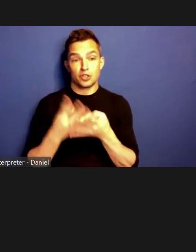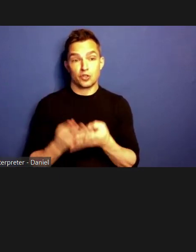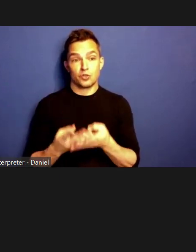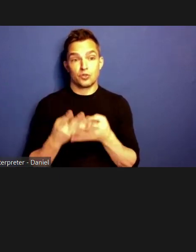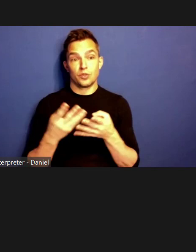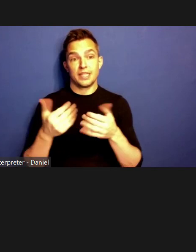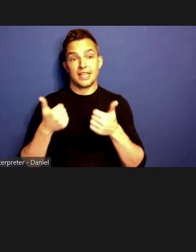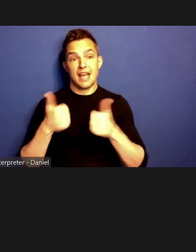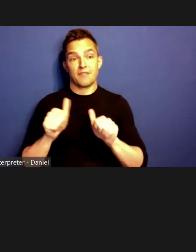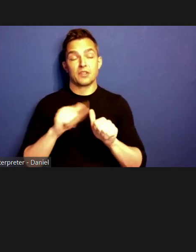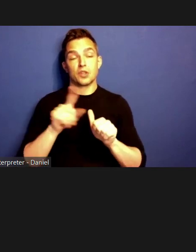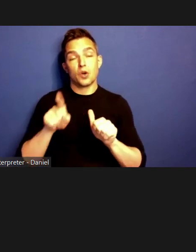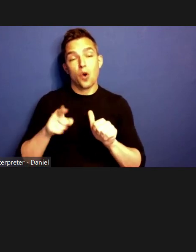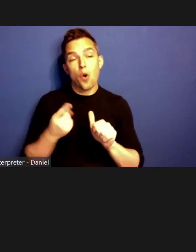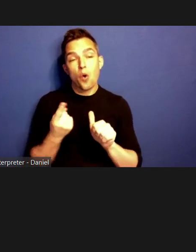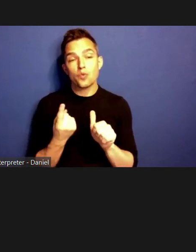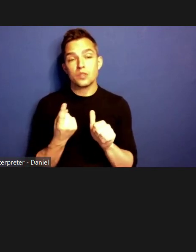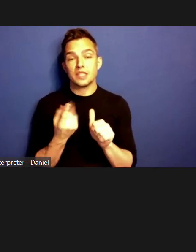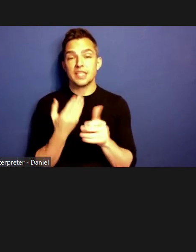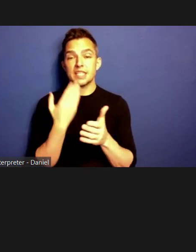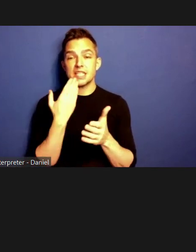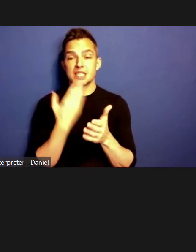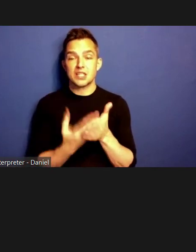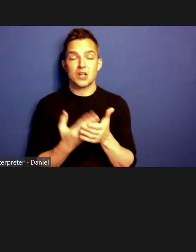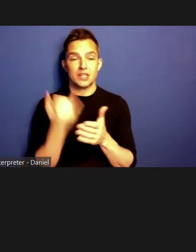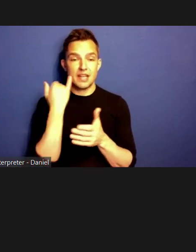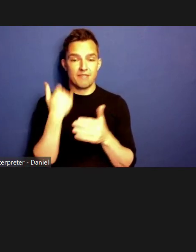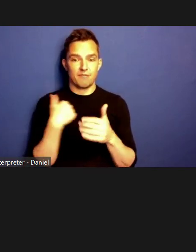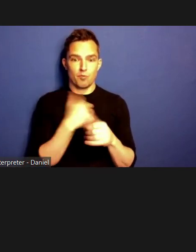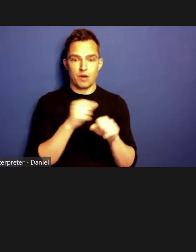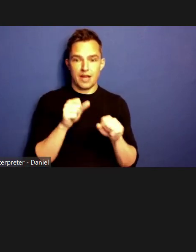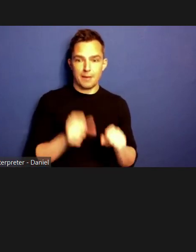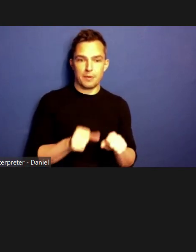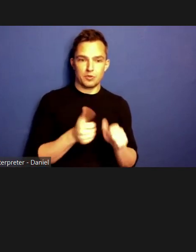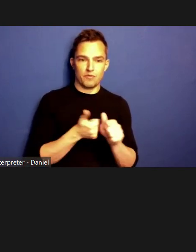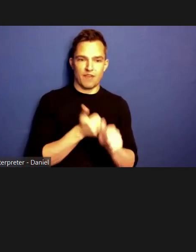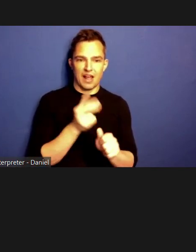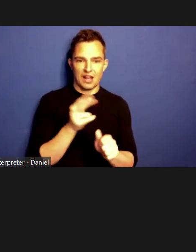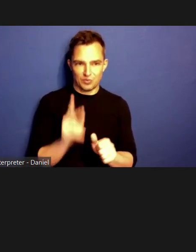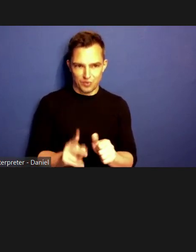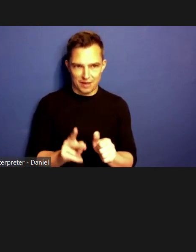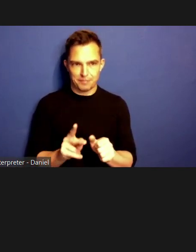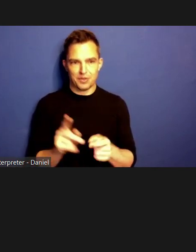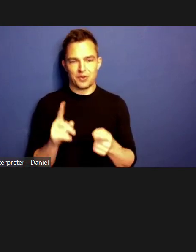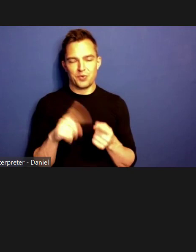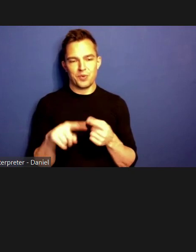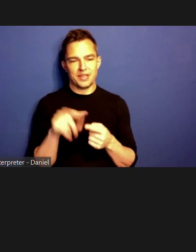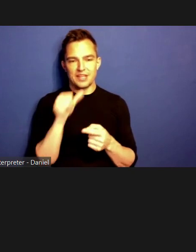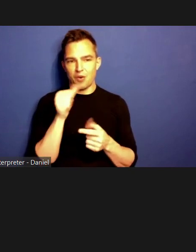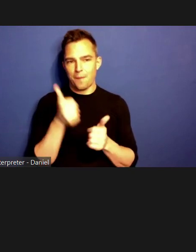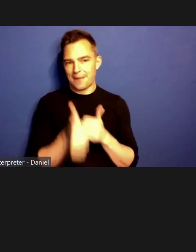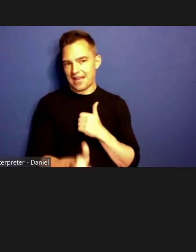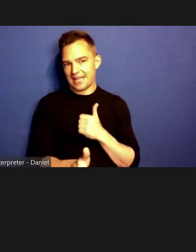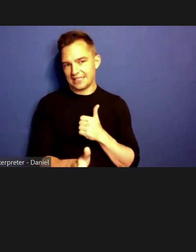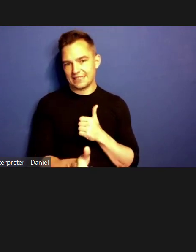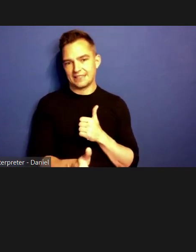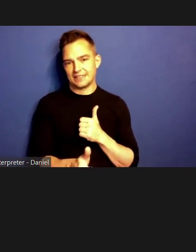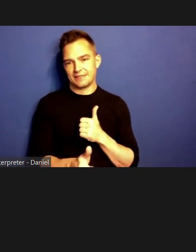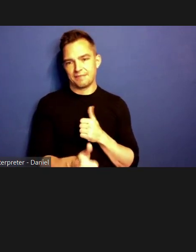ability to systemically follow-up when children don't pass the screening on one or both ears.